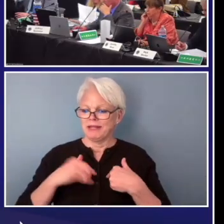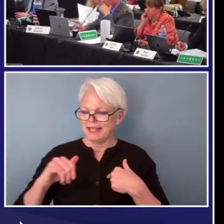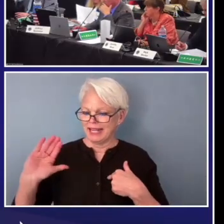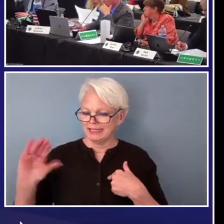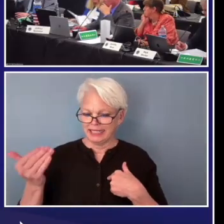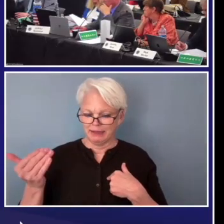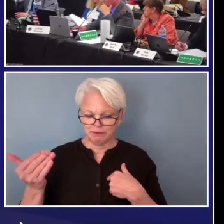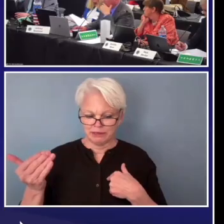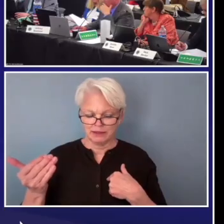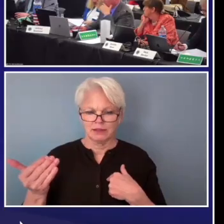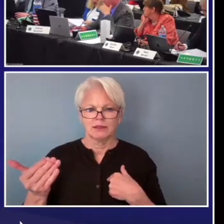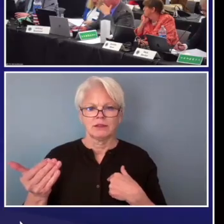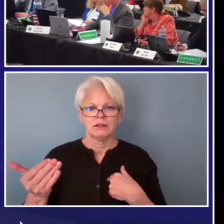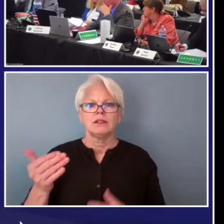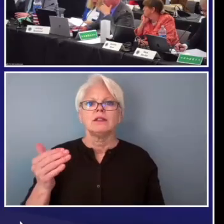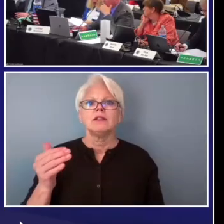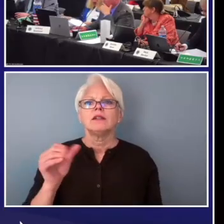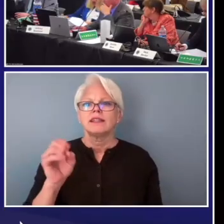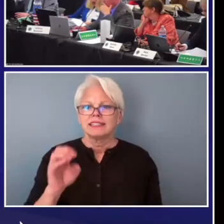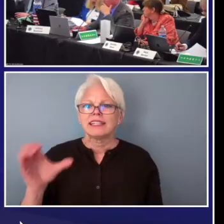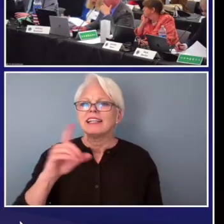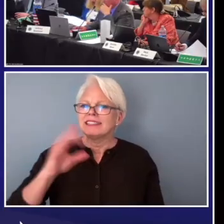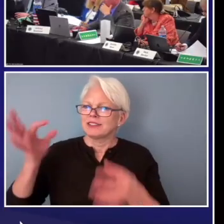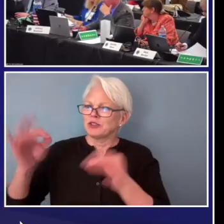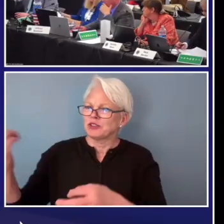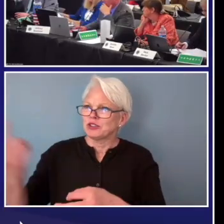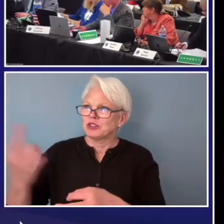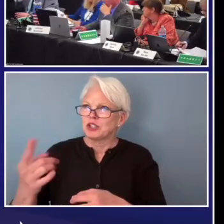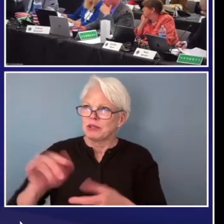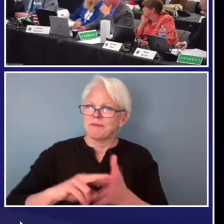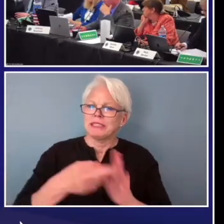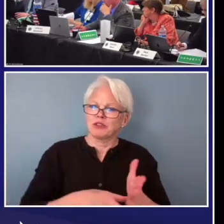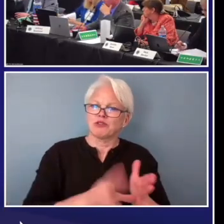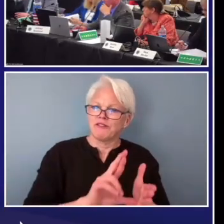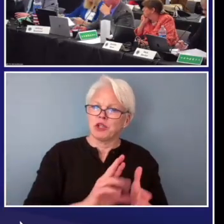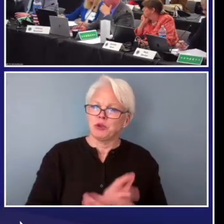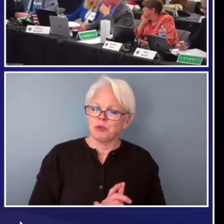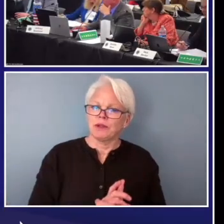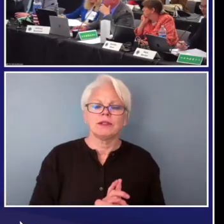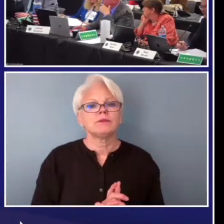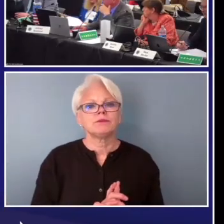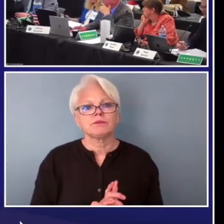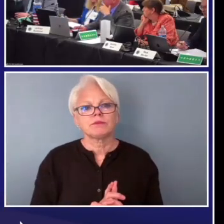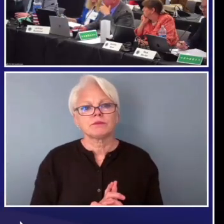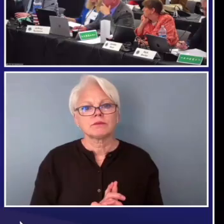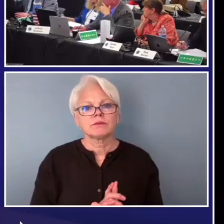secretary is determining something. So to me, that is a review. So the, so the, and Beth can correct me.